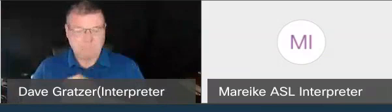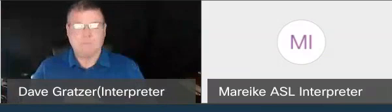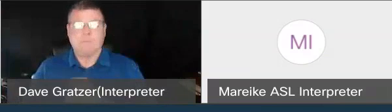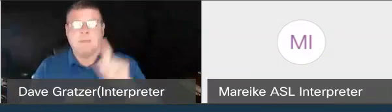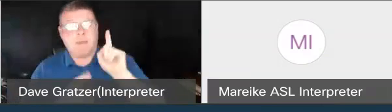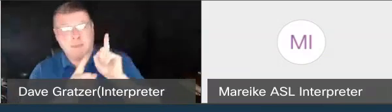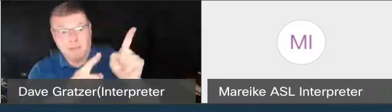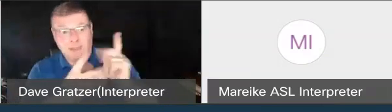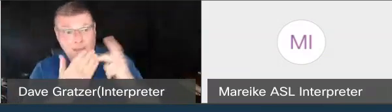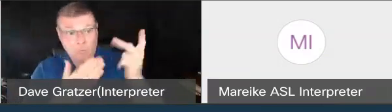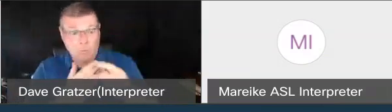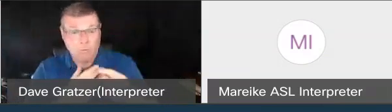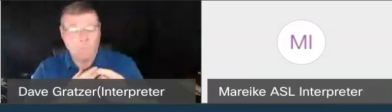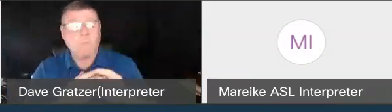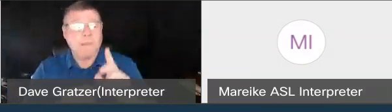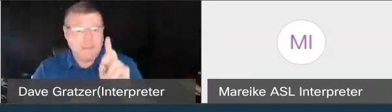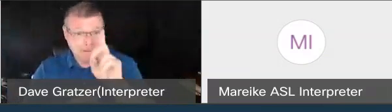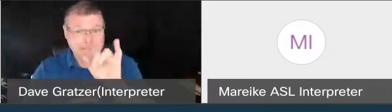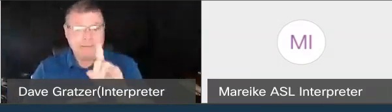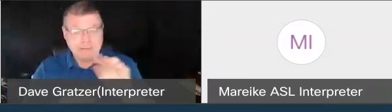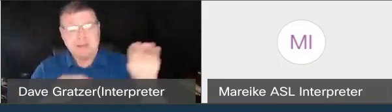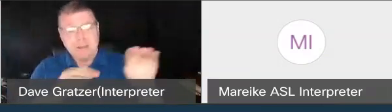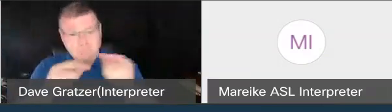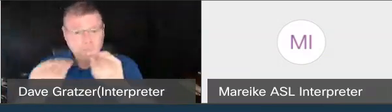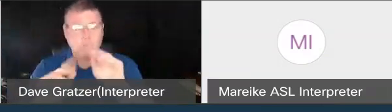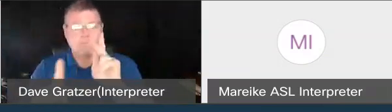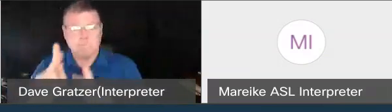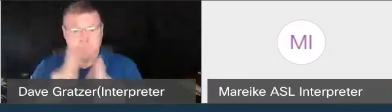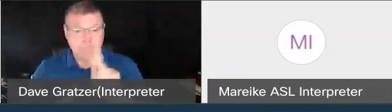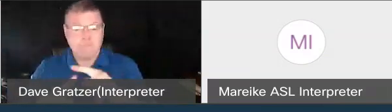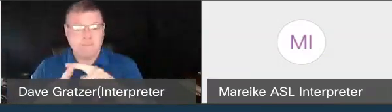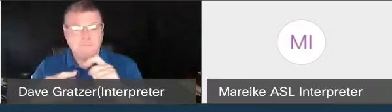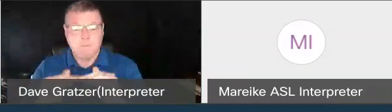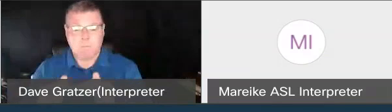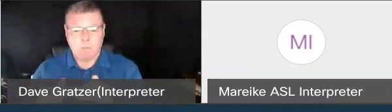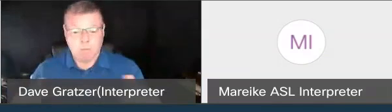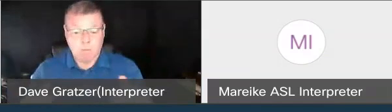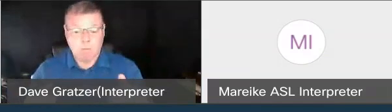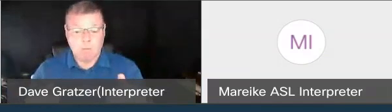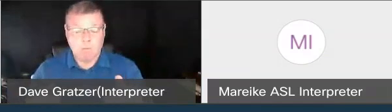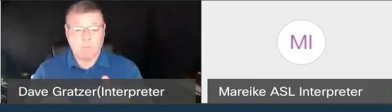which did seek to, uh, move individuals, uh, from low-level offenses, uh, low-level drug